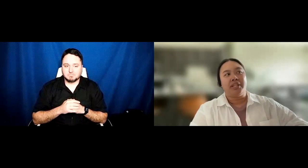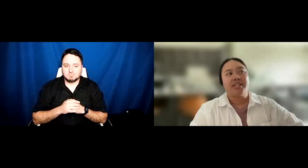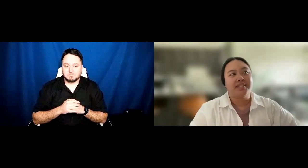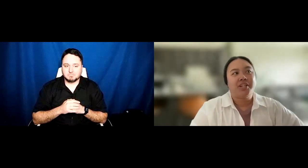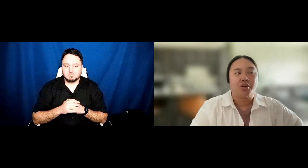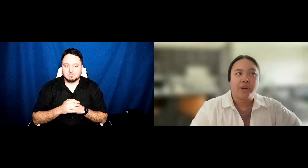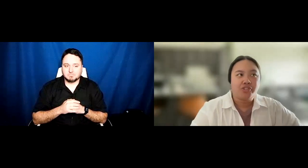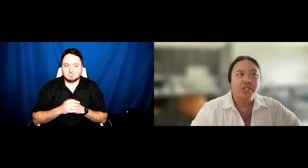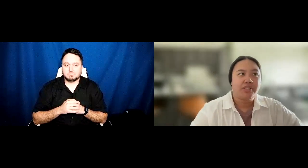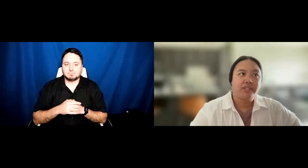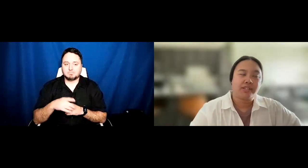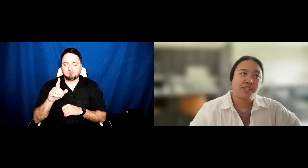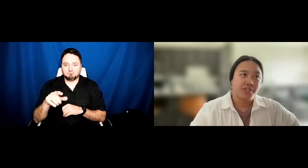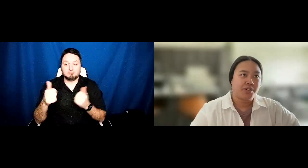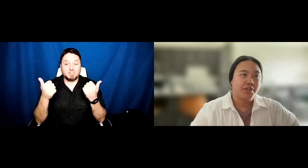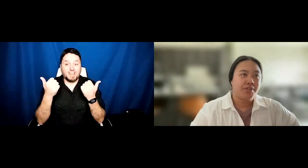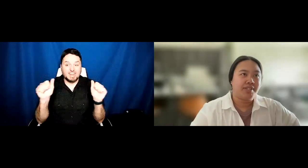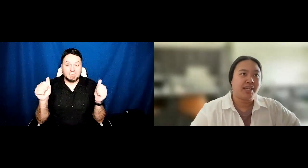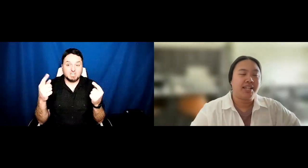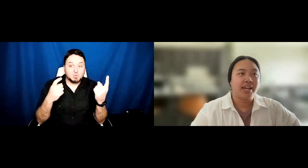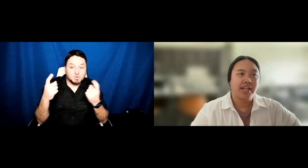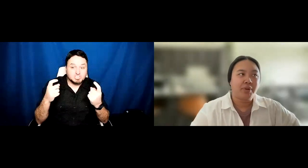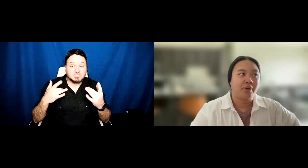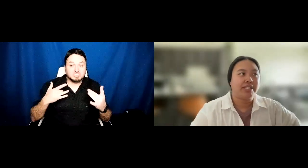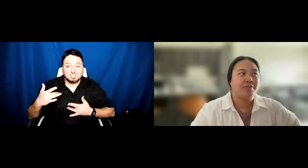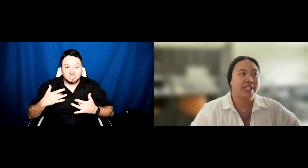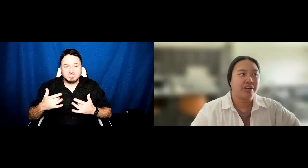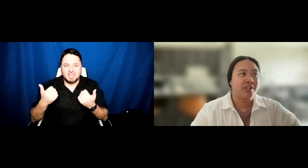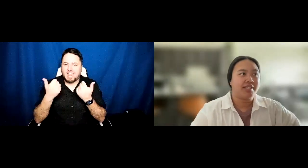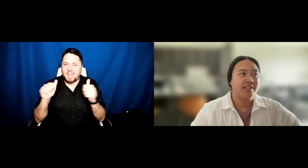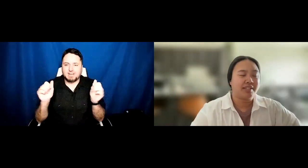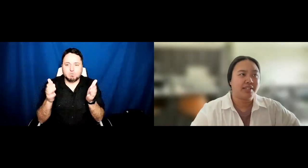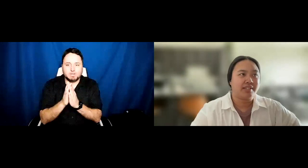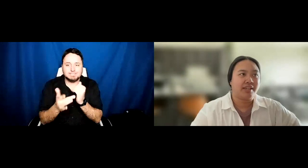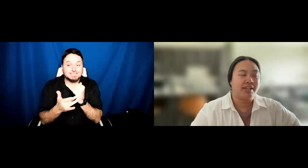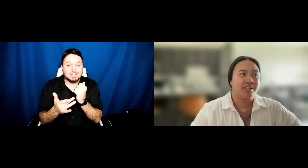Please send your questions, concerns, and any requests for technical assistance